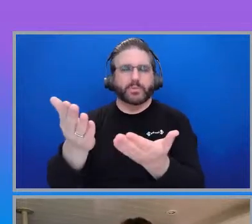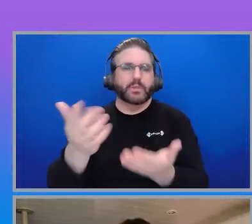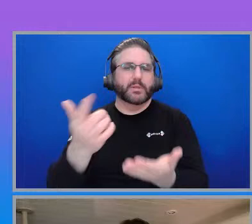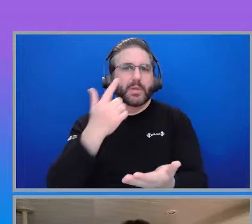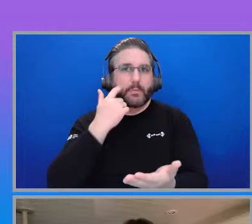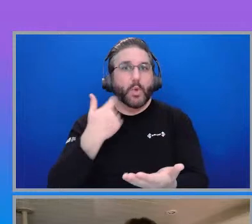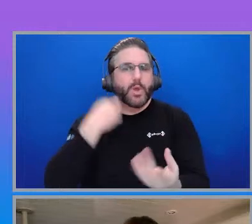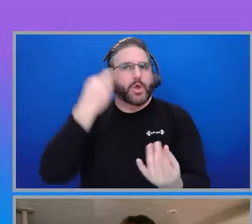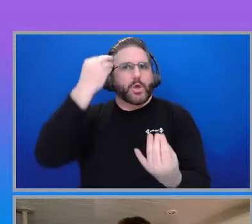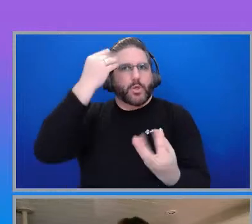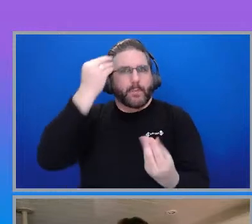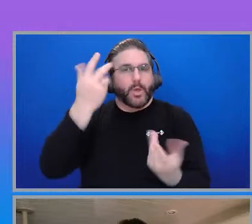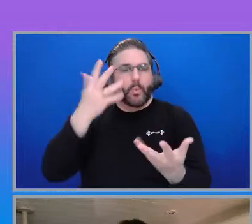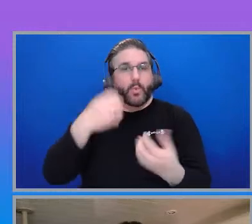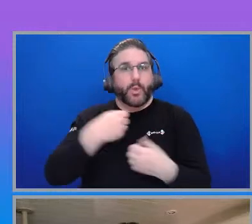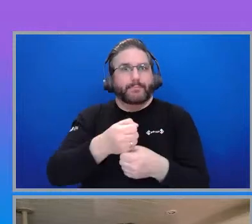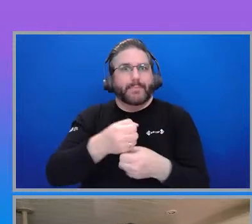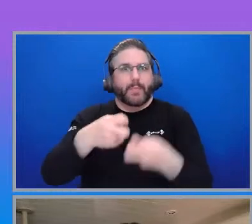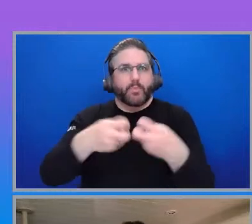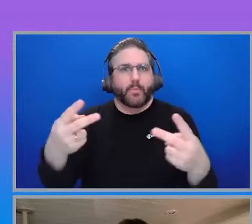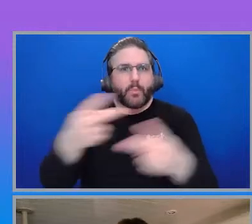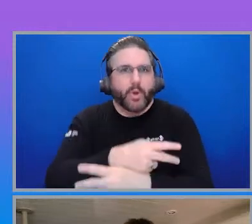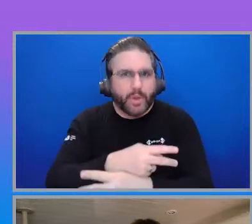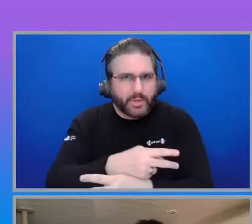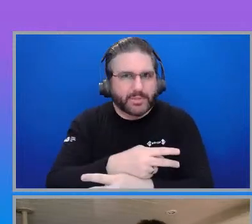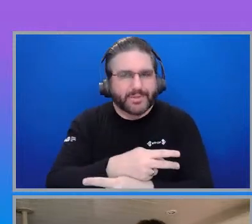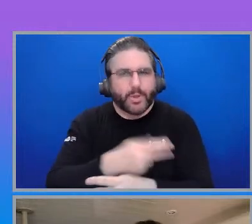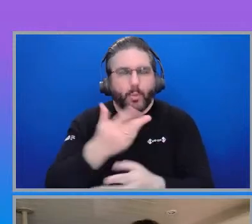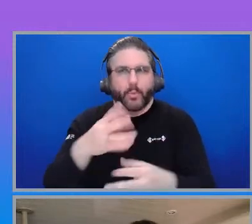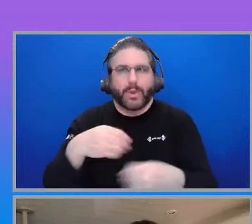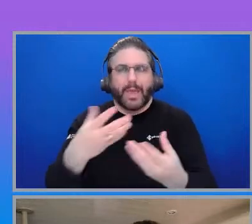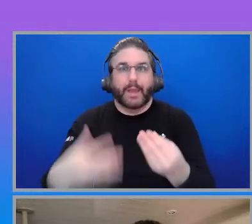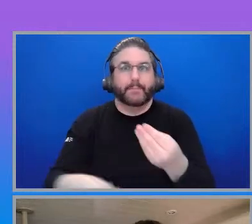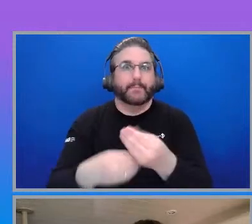this to make sure that we don't actually make the problem worse